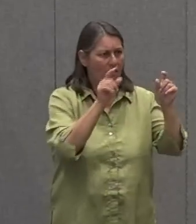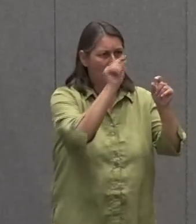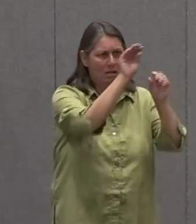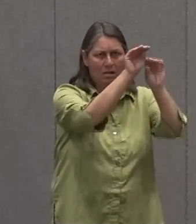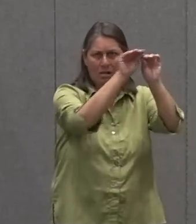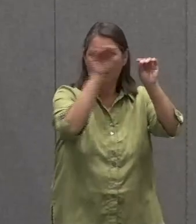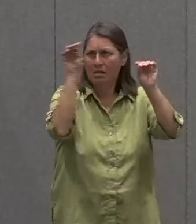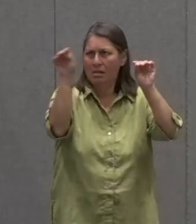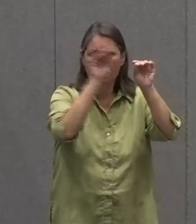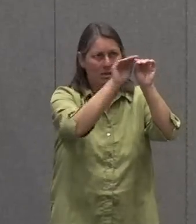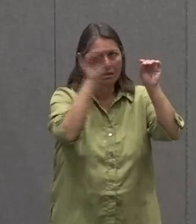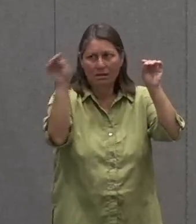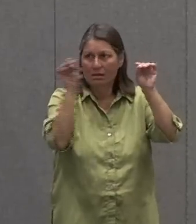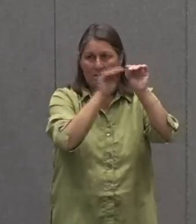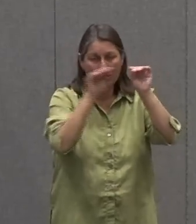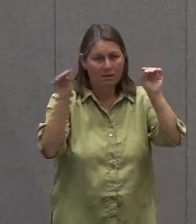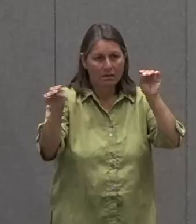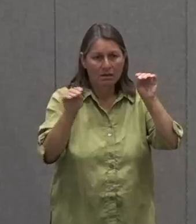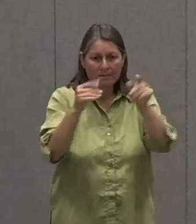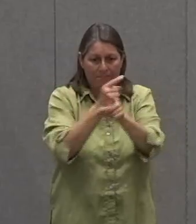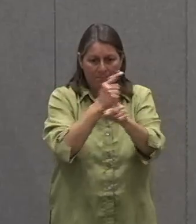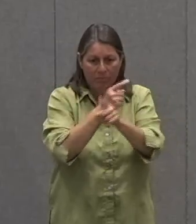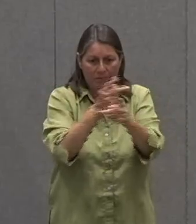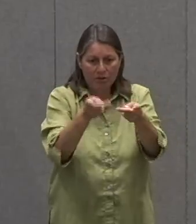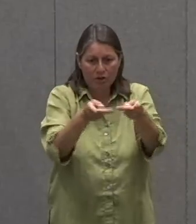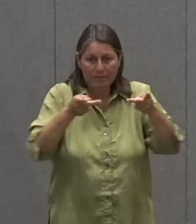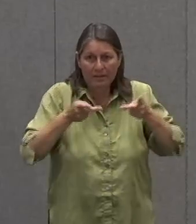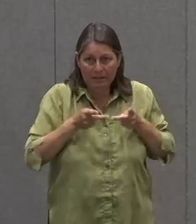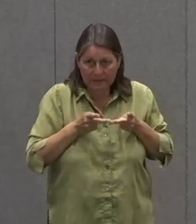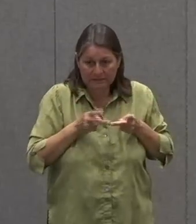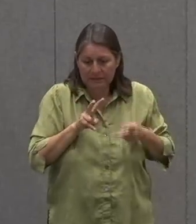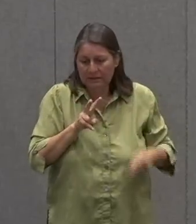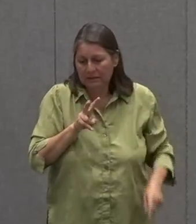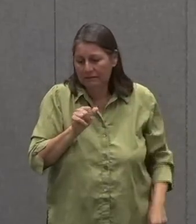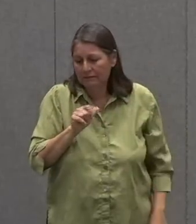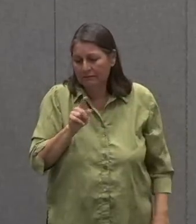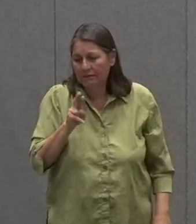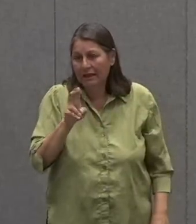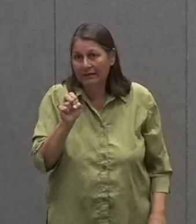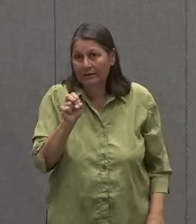You might notice there's a couple of things that are on there already. Some just have initials,